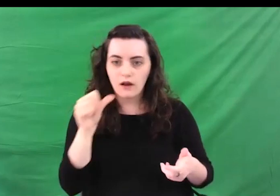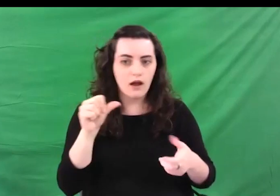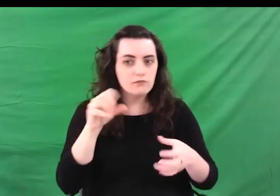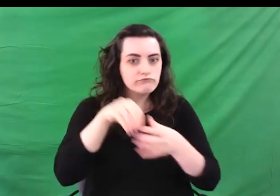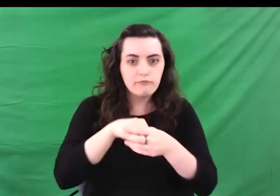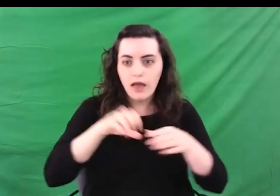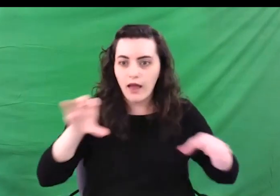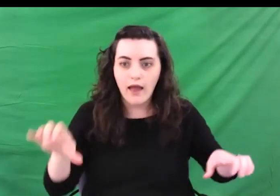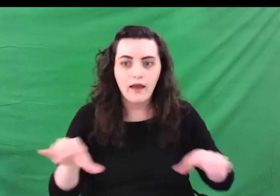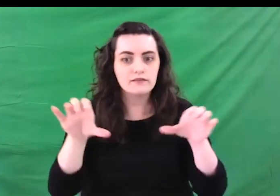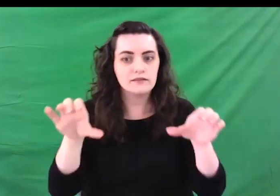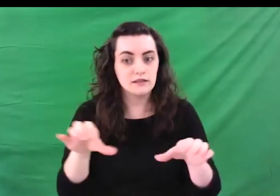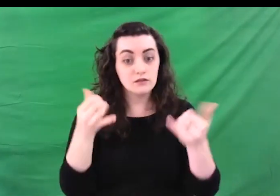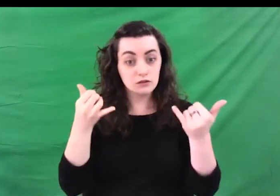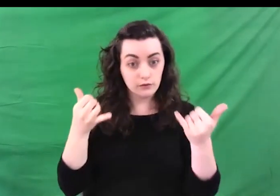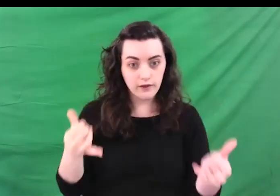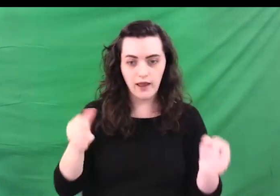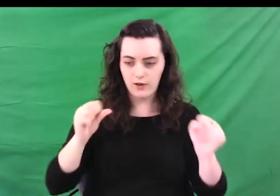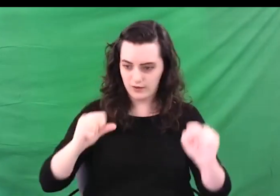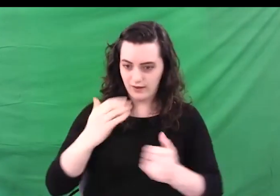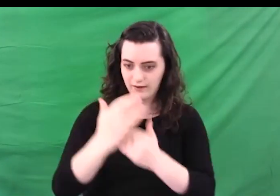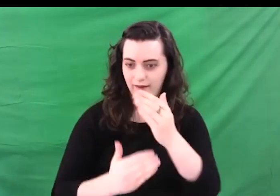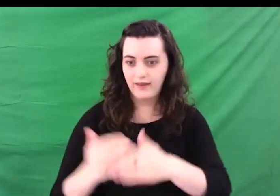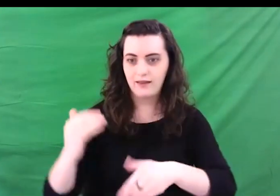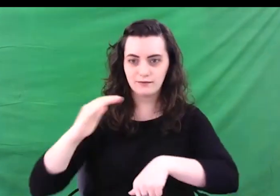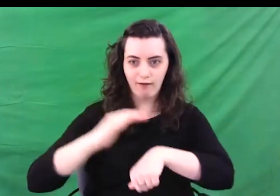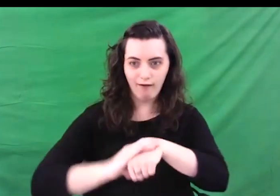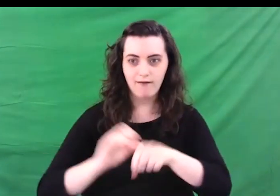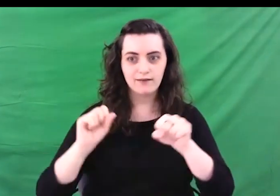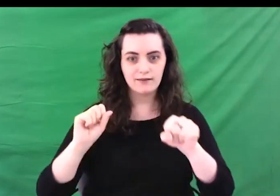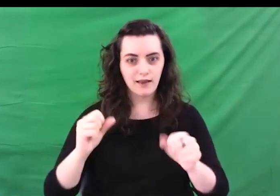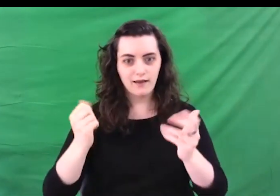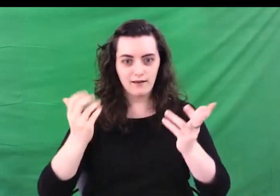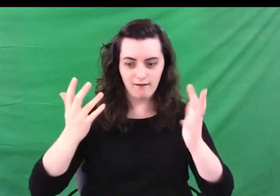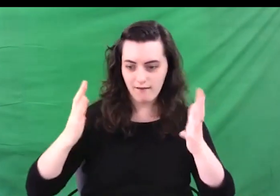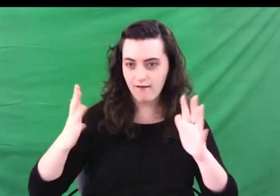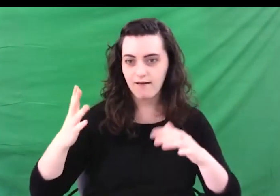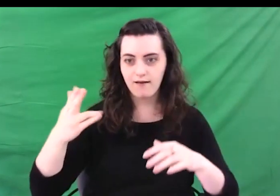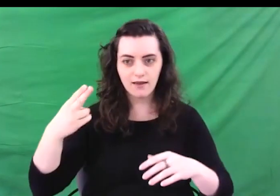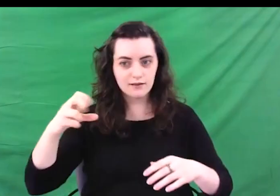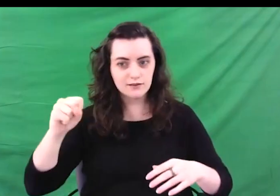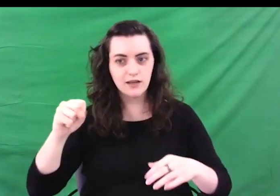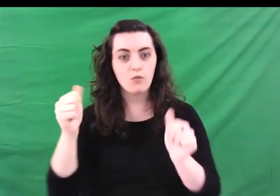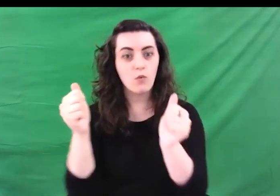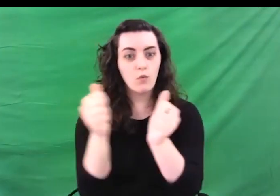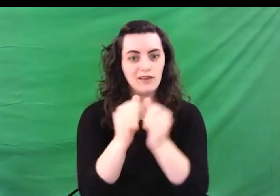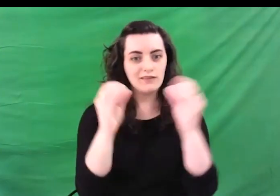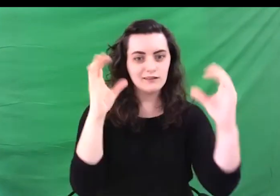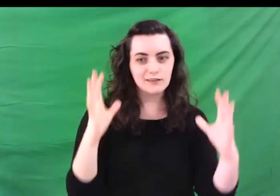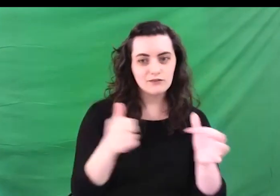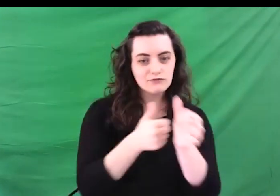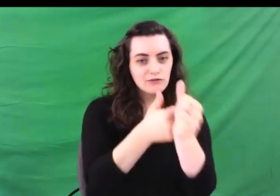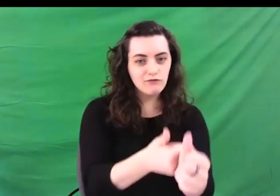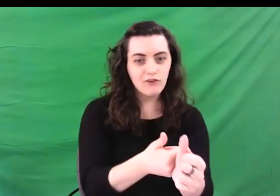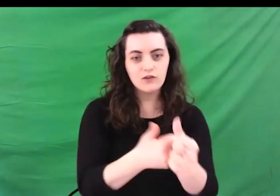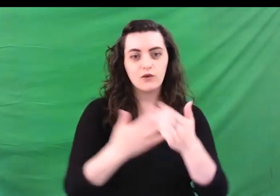So now, they can actually do the cues along with the teacher and they can keep their body moving and keep them engaged in that way.